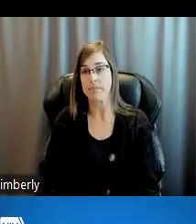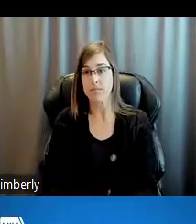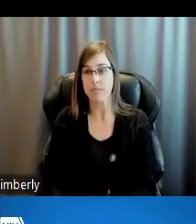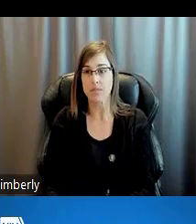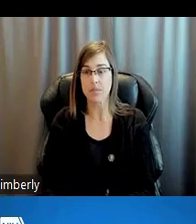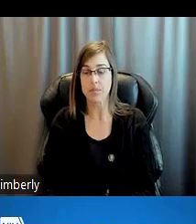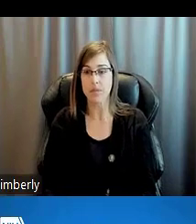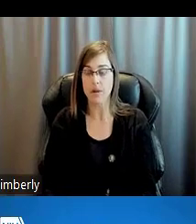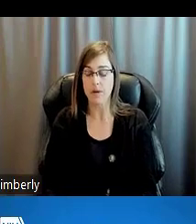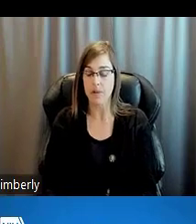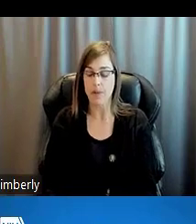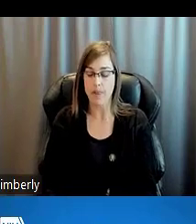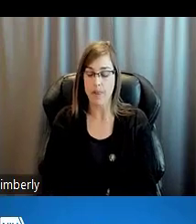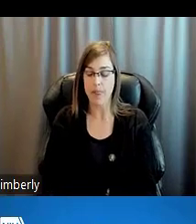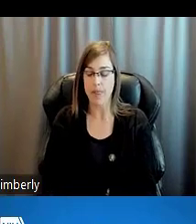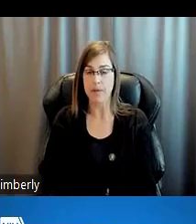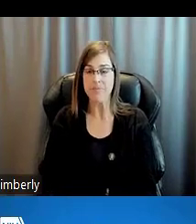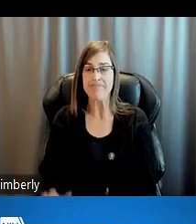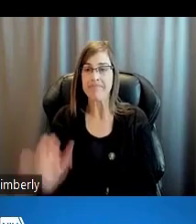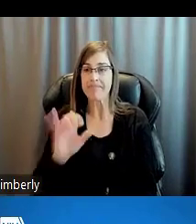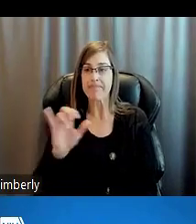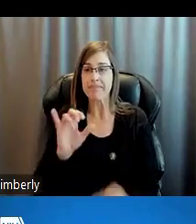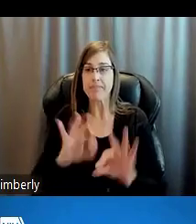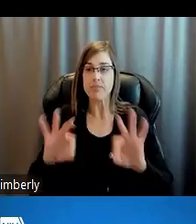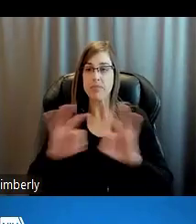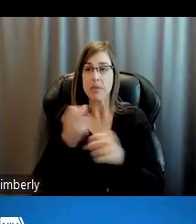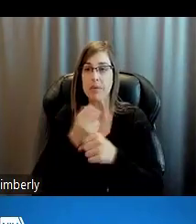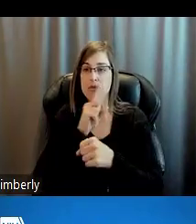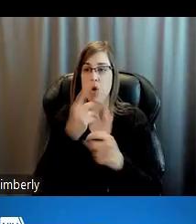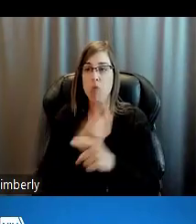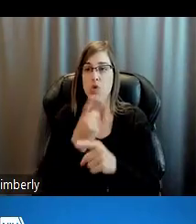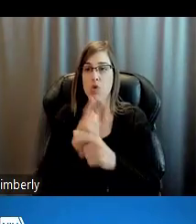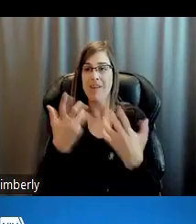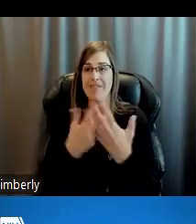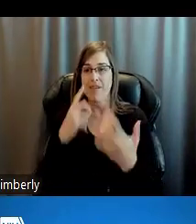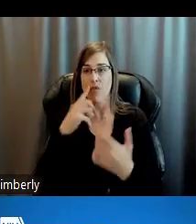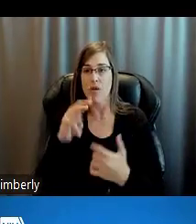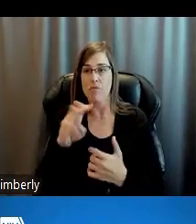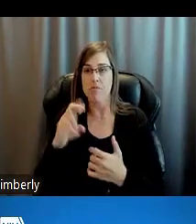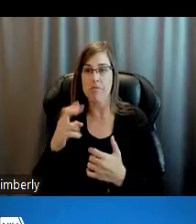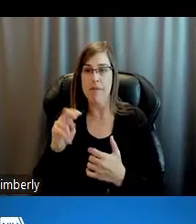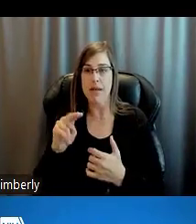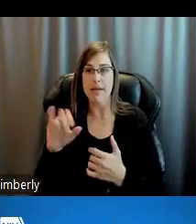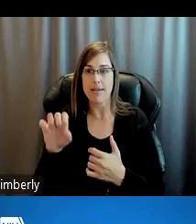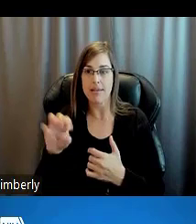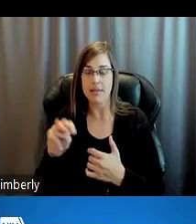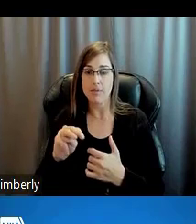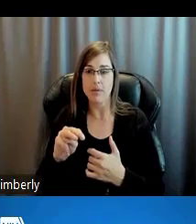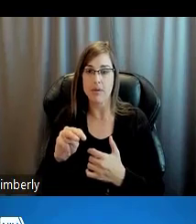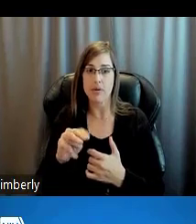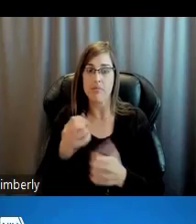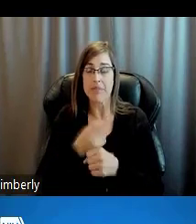It's also important to make sure there's an appropriate fit to the mechanism. Make sure you have realistic aims and timelines